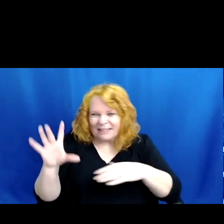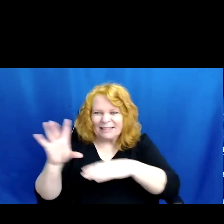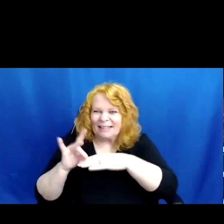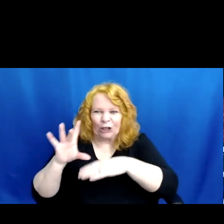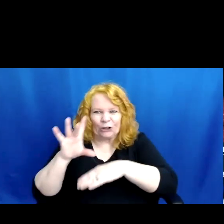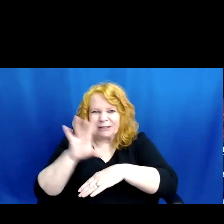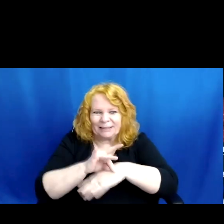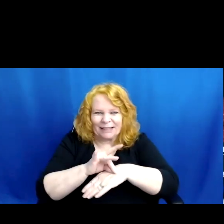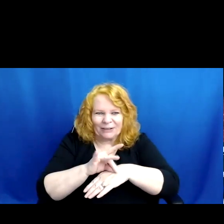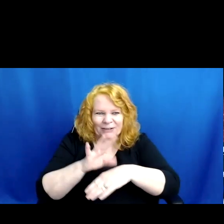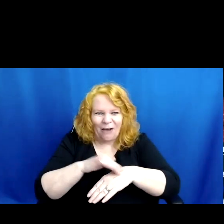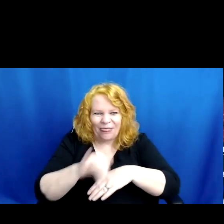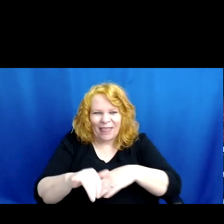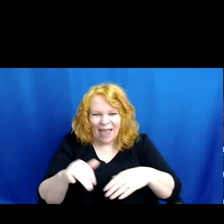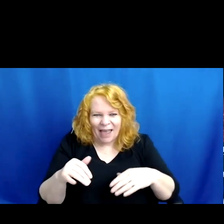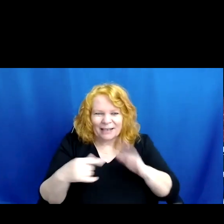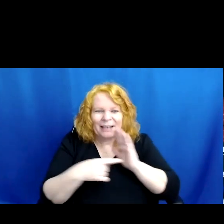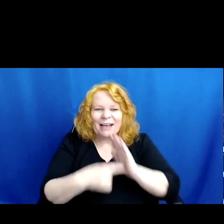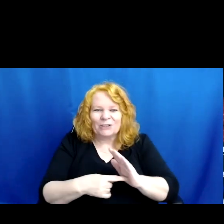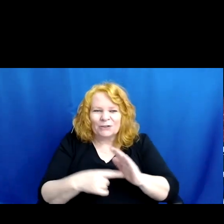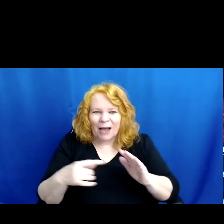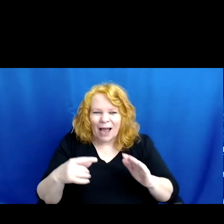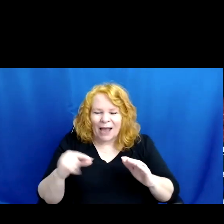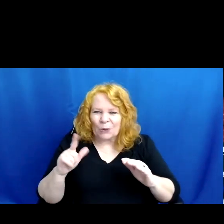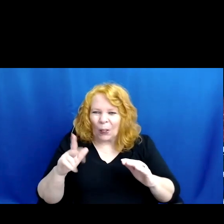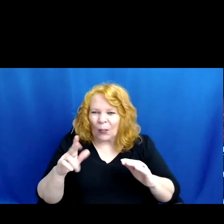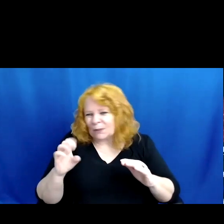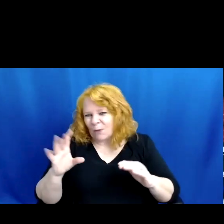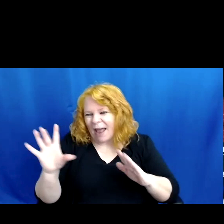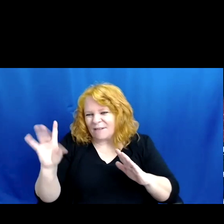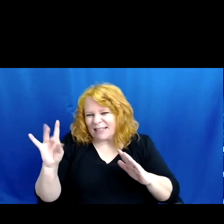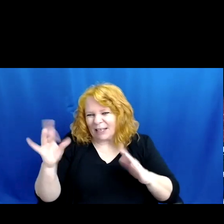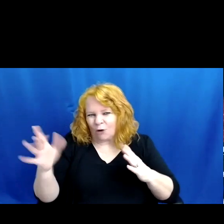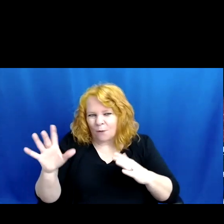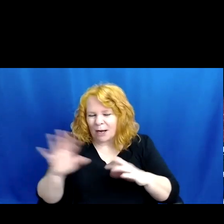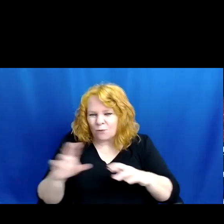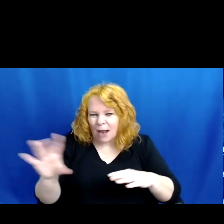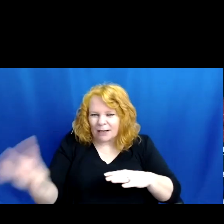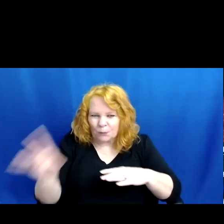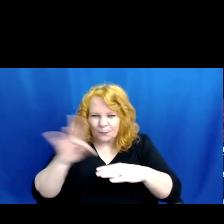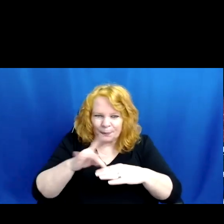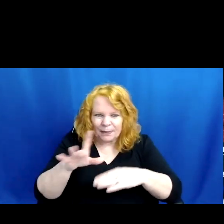on the show to try to glue little eyes on so I have just got them like that ready to stick on.